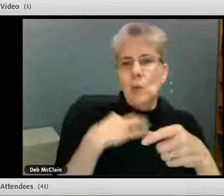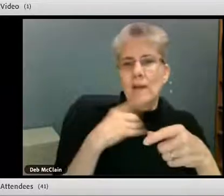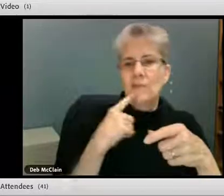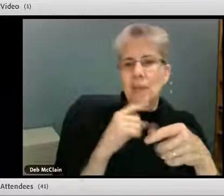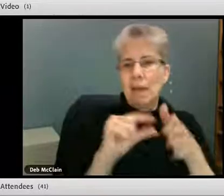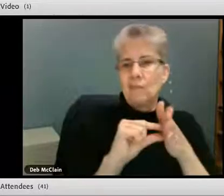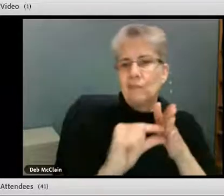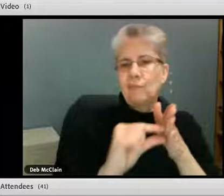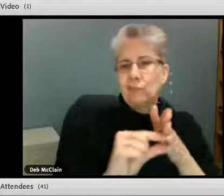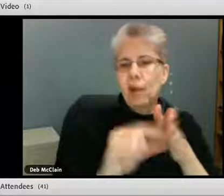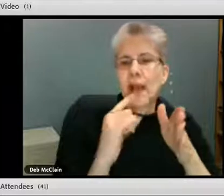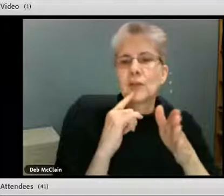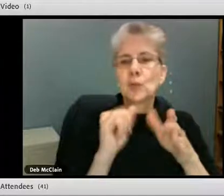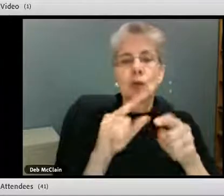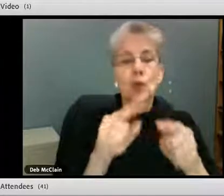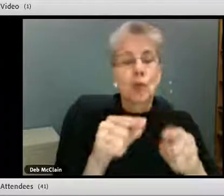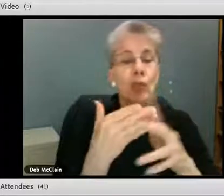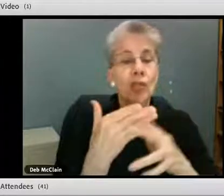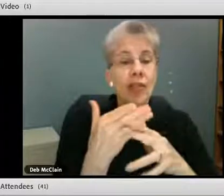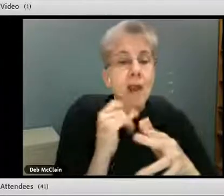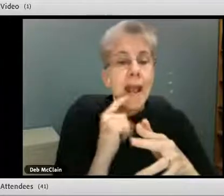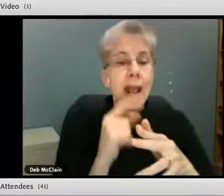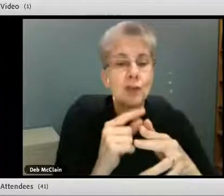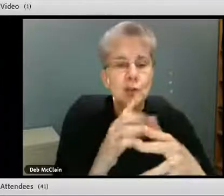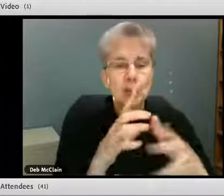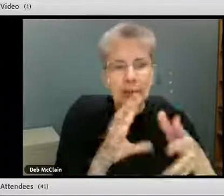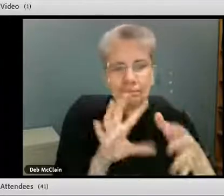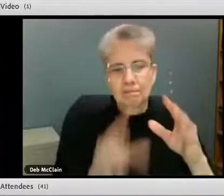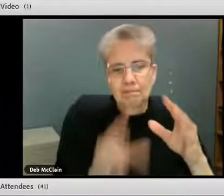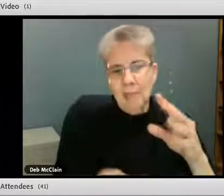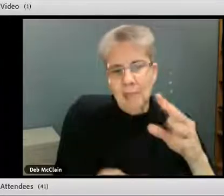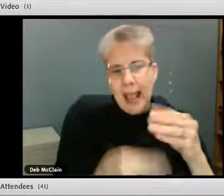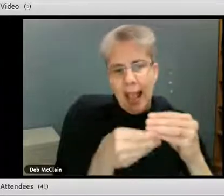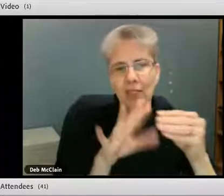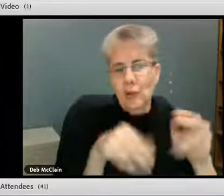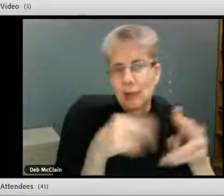And Freida Cummings has a great explanation if you really are unsure of something.